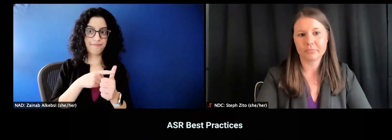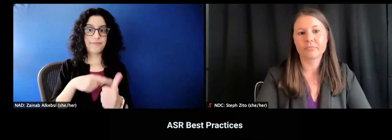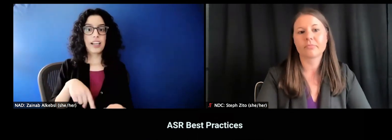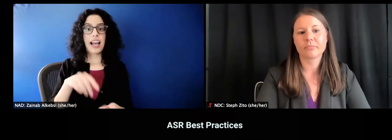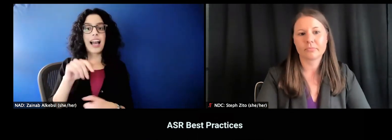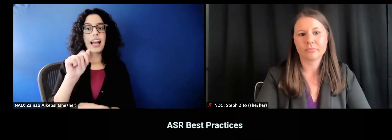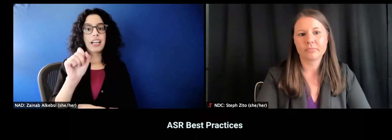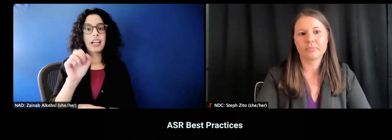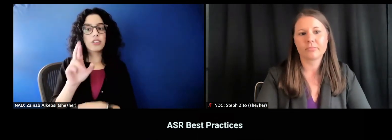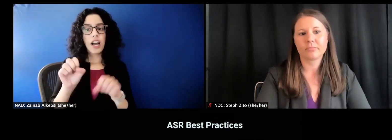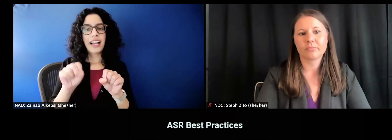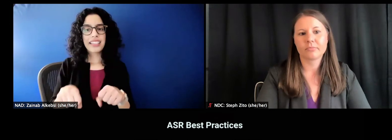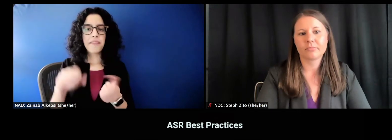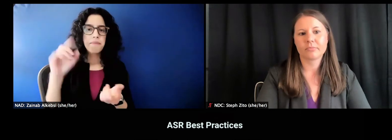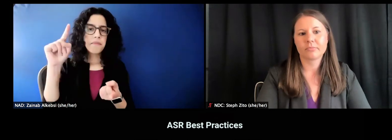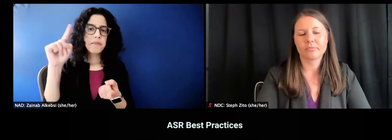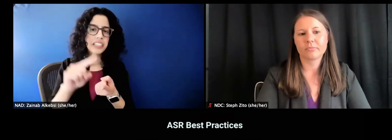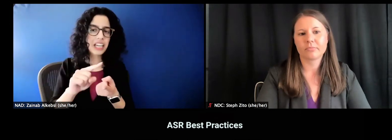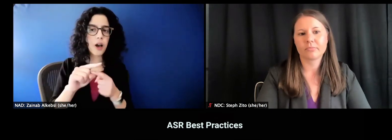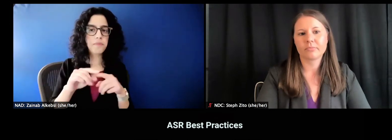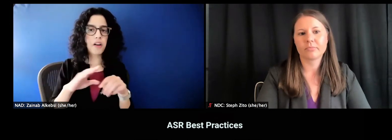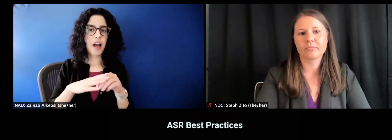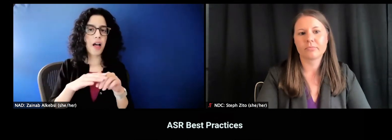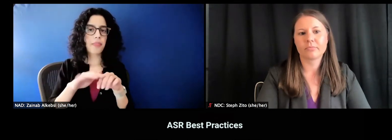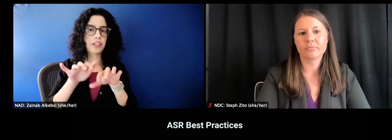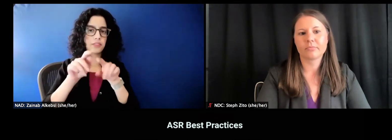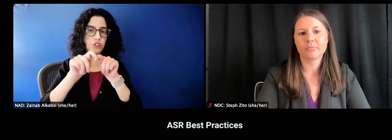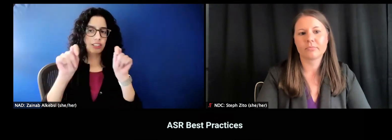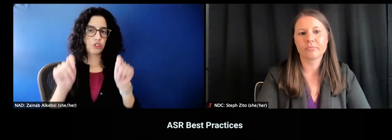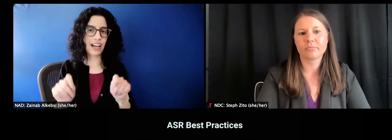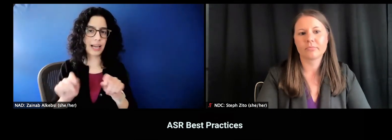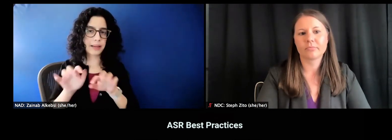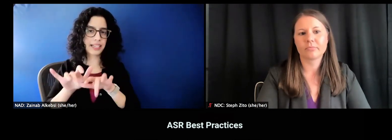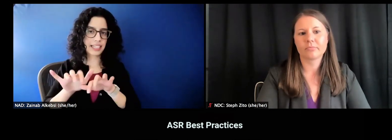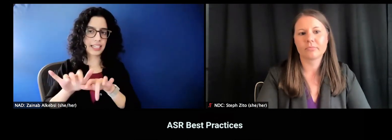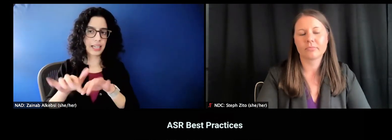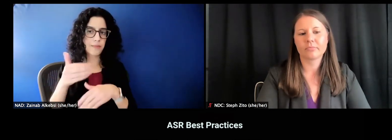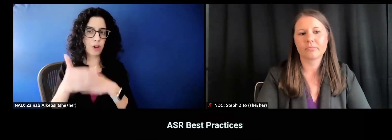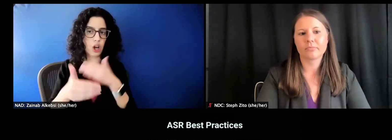ASR can cut down on the transcribing process,